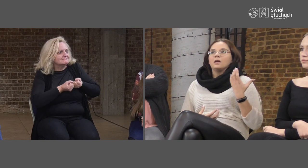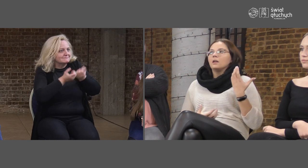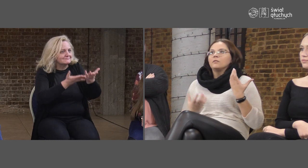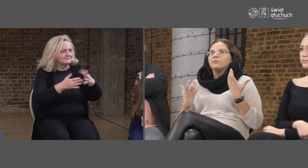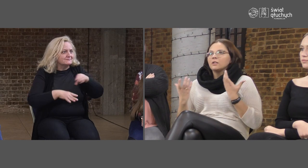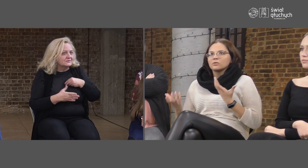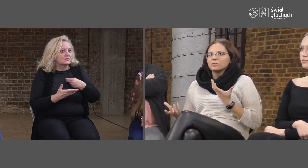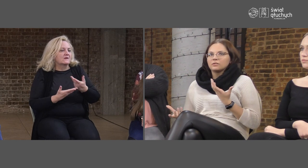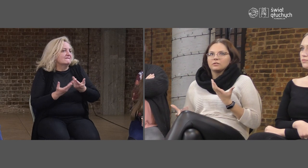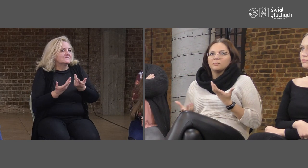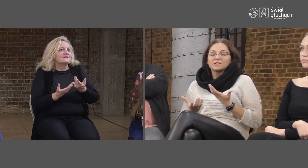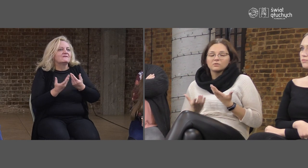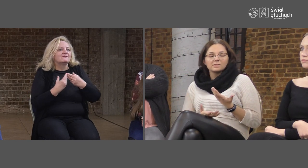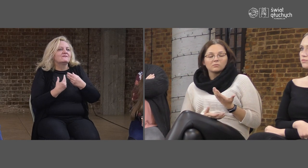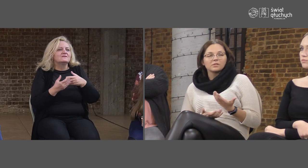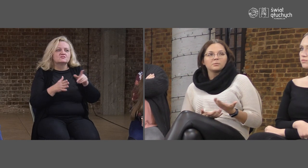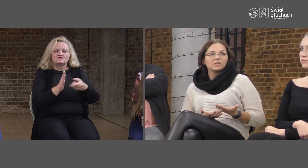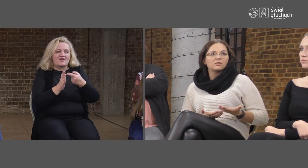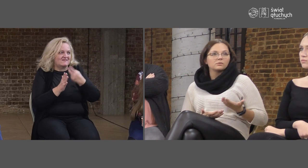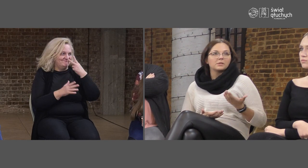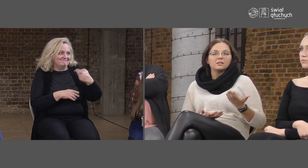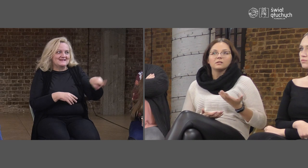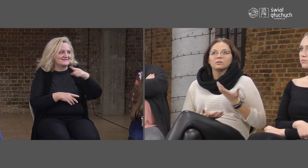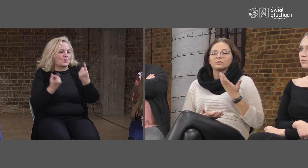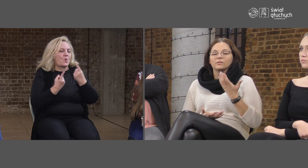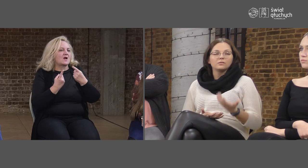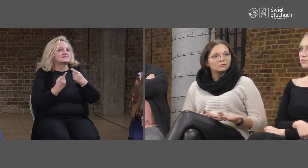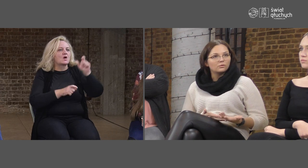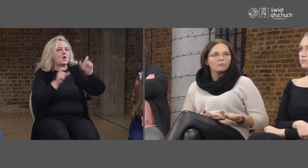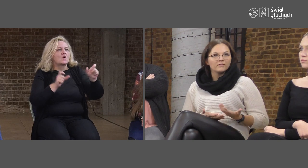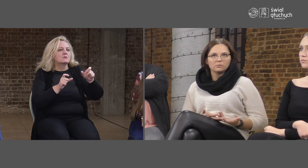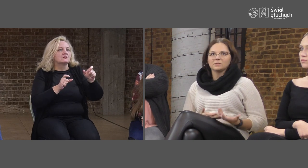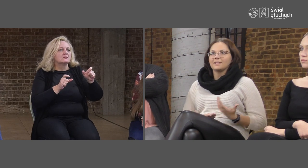People can often be found (deaf), who are just reading speech from their lips.